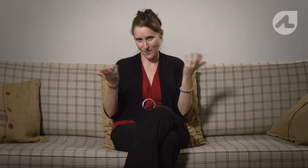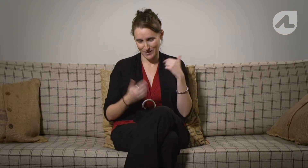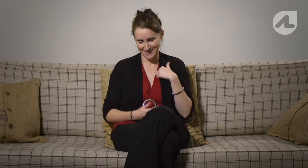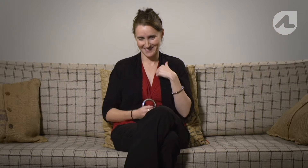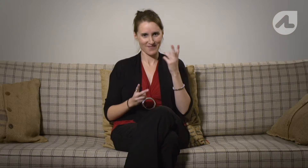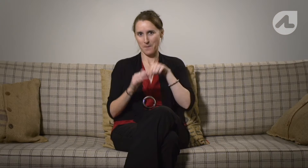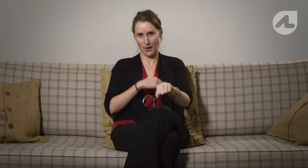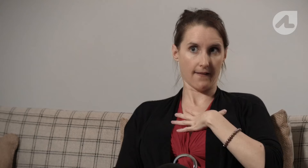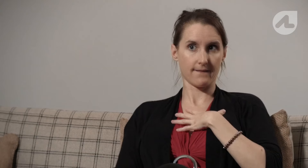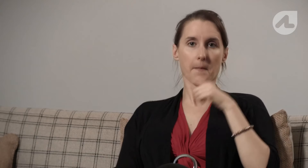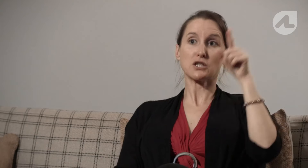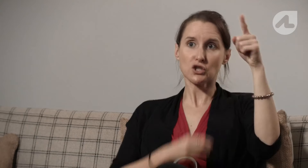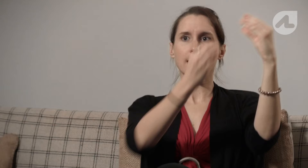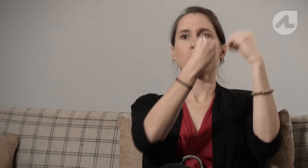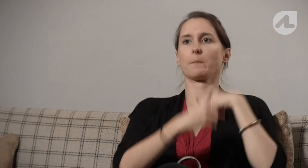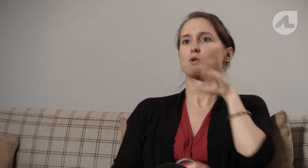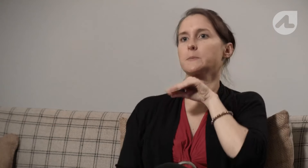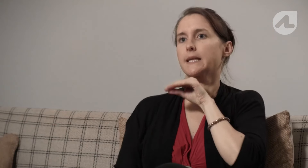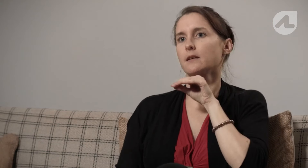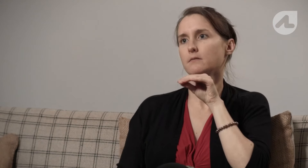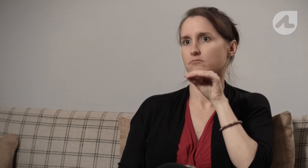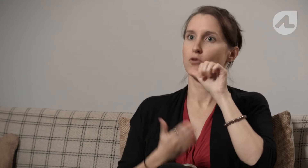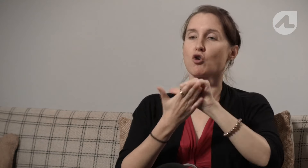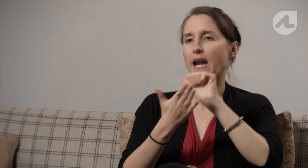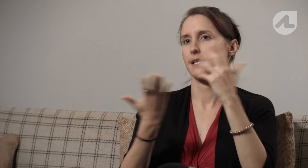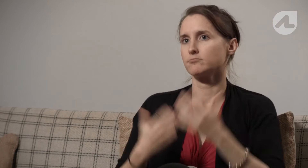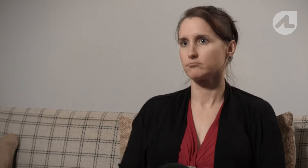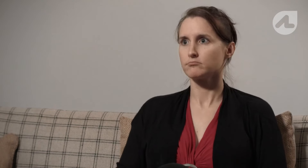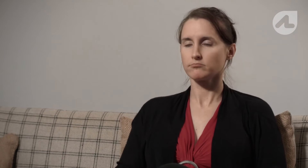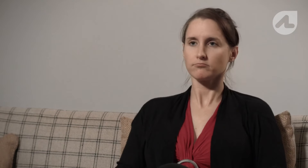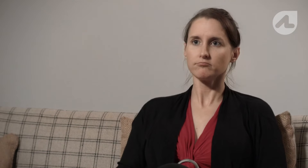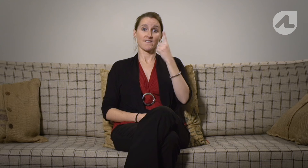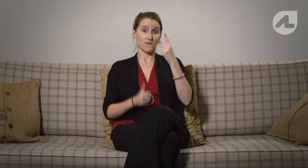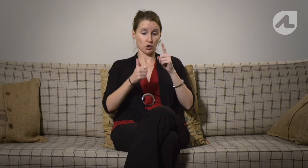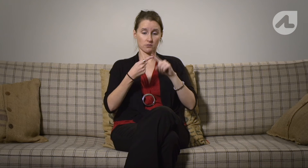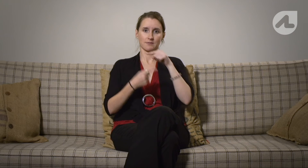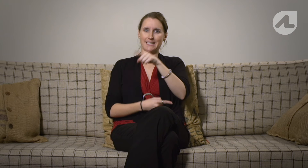I'm a deaf mum, of course, from birth. So mum taught me to lip read and speak.